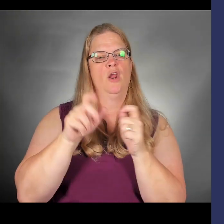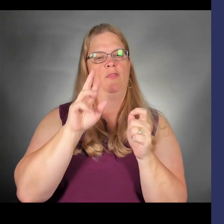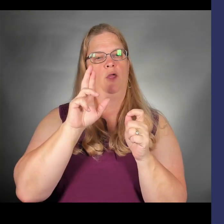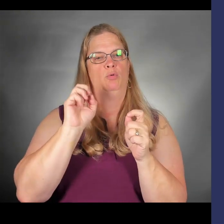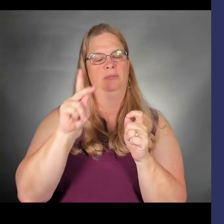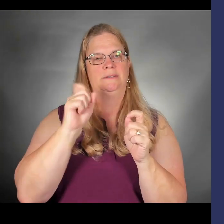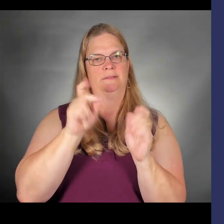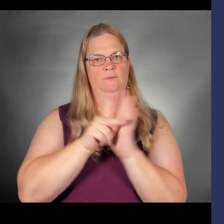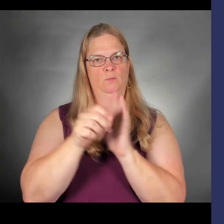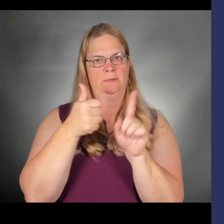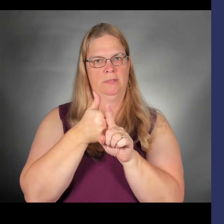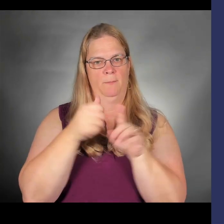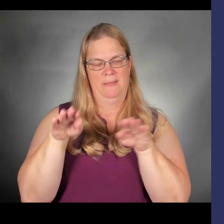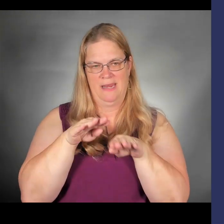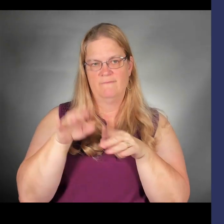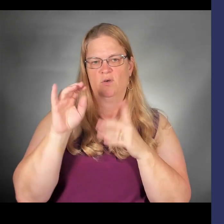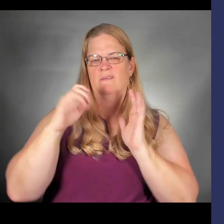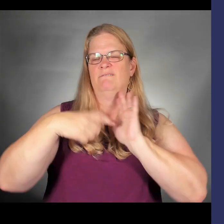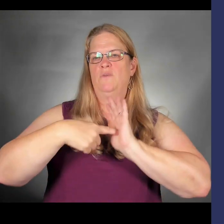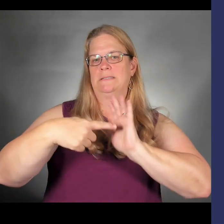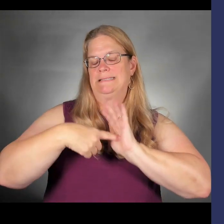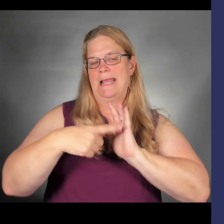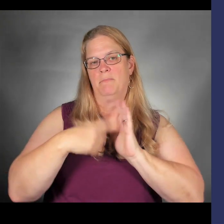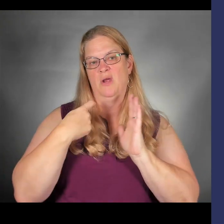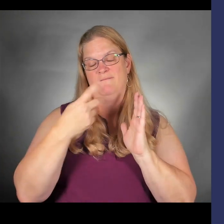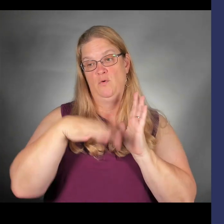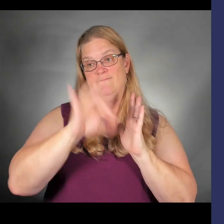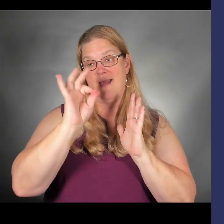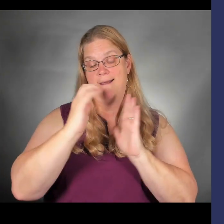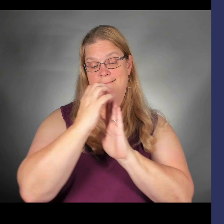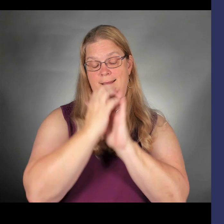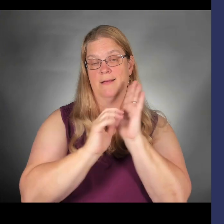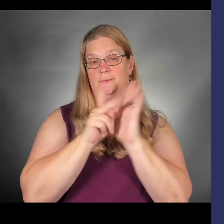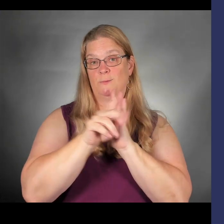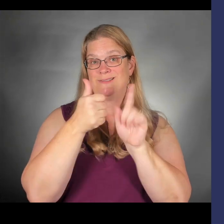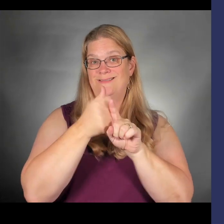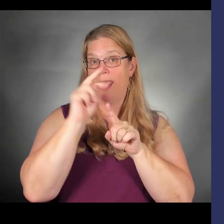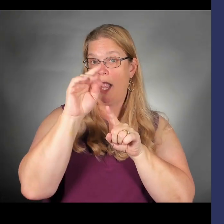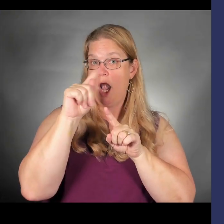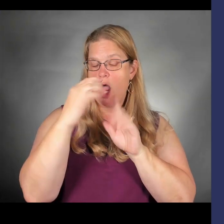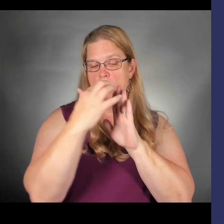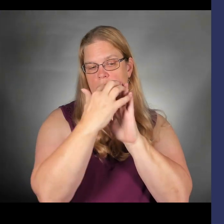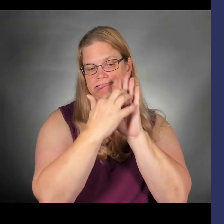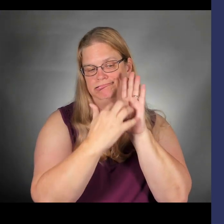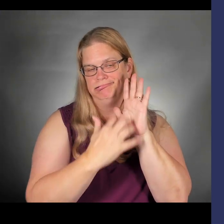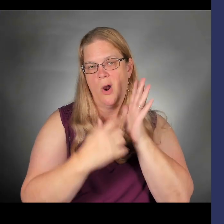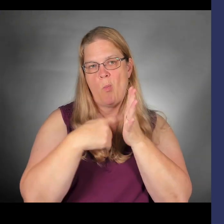the greater the risk for suicidal behavior. For example, if you find a suicide note: